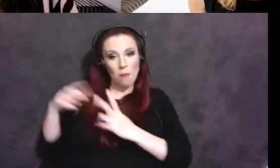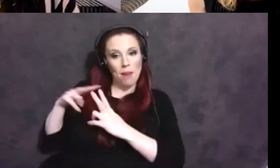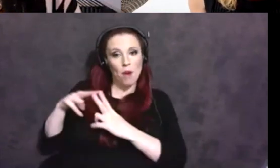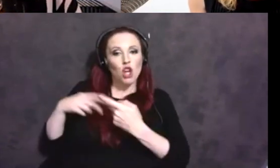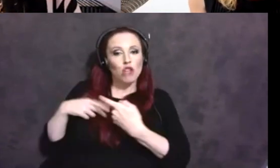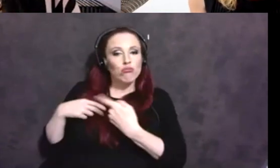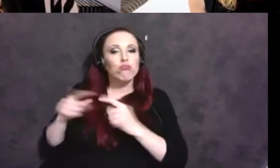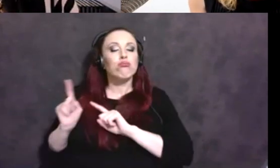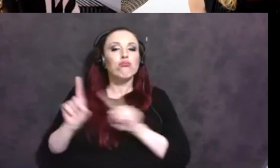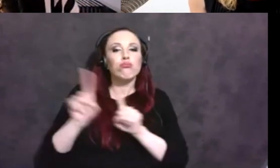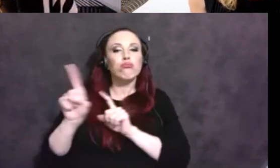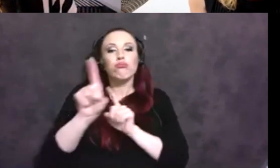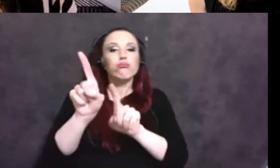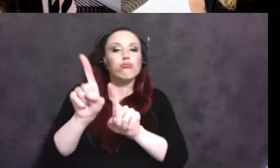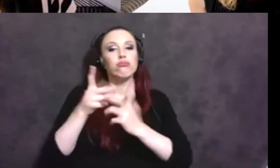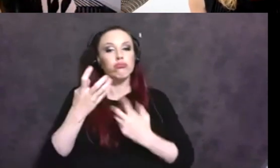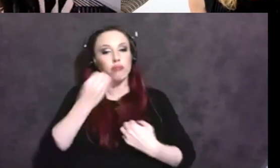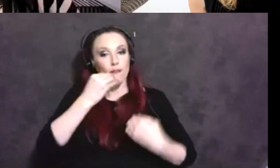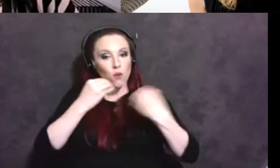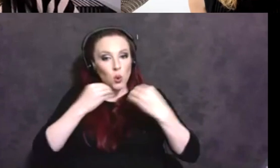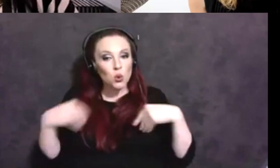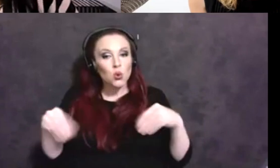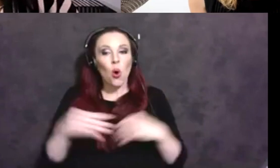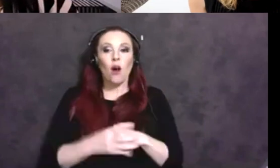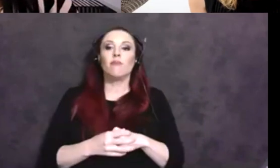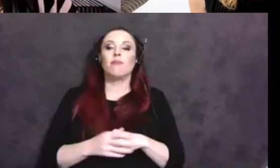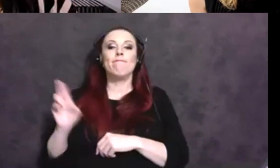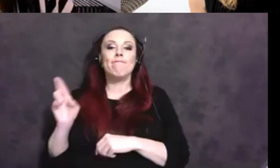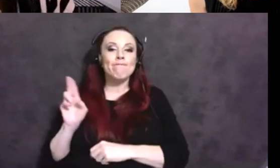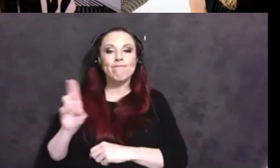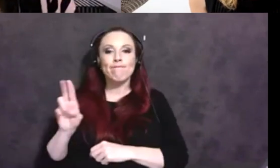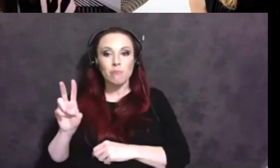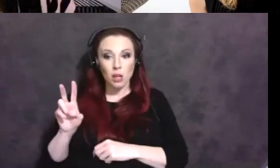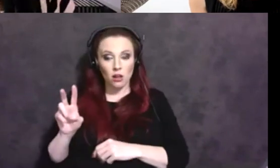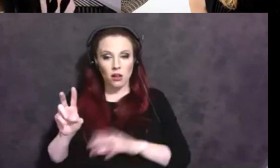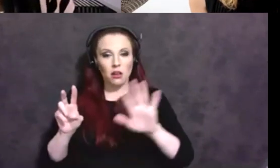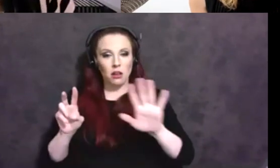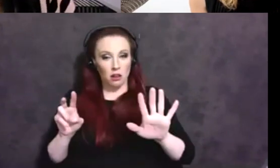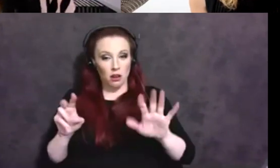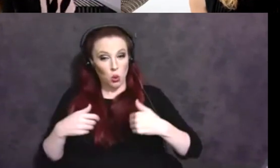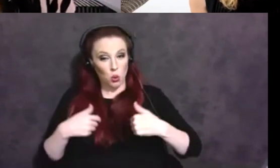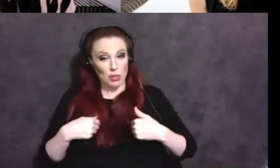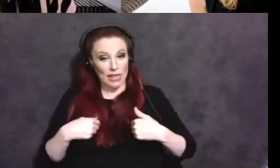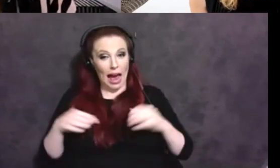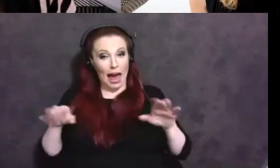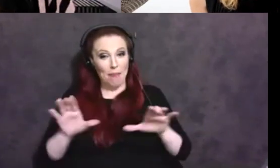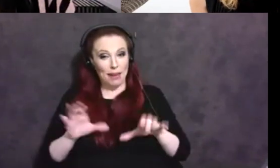could leave the house and physical distancing doesn't mean no grocery shopping. My partner